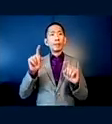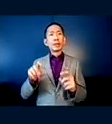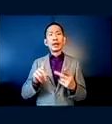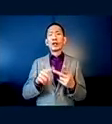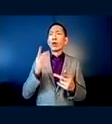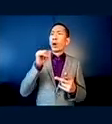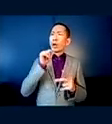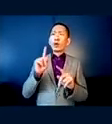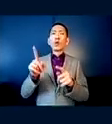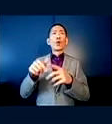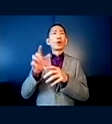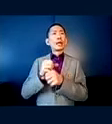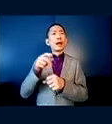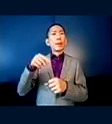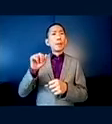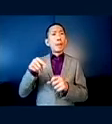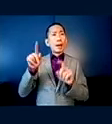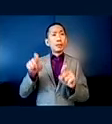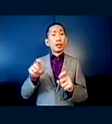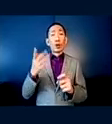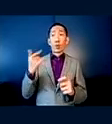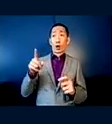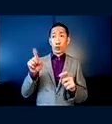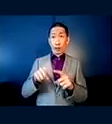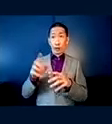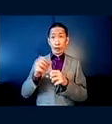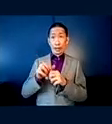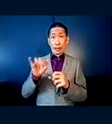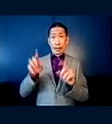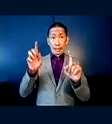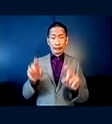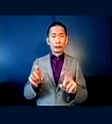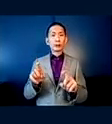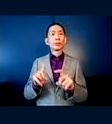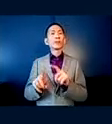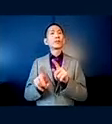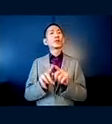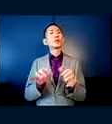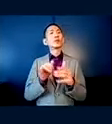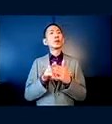PAP TESTS AND WHY DON'T YOU GET A PAP TEST, HERE IS WHY YOU NEED